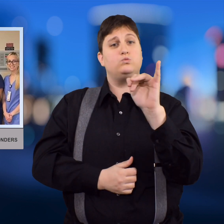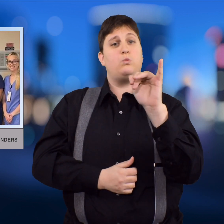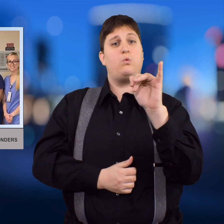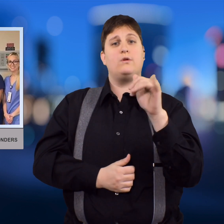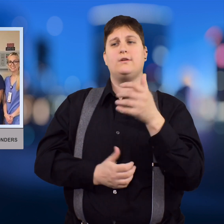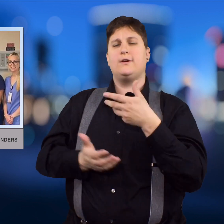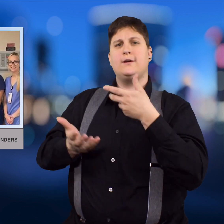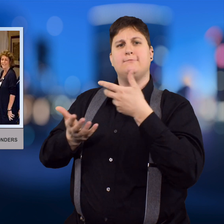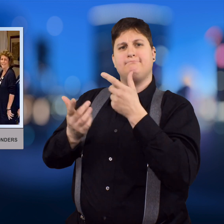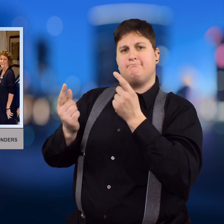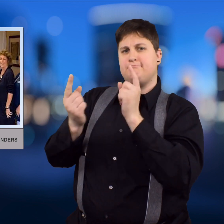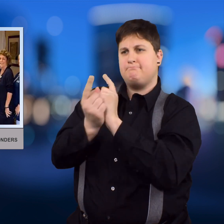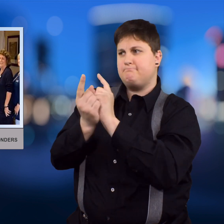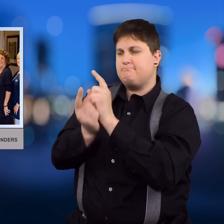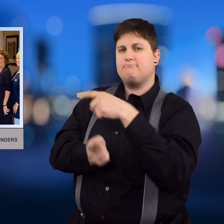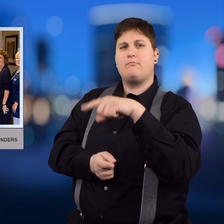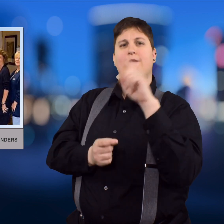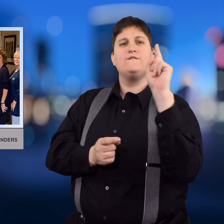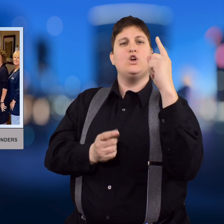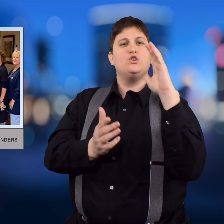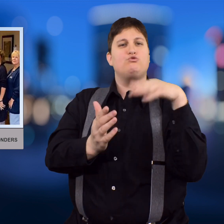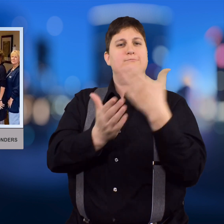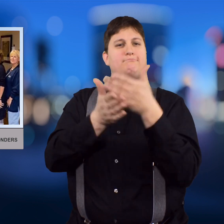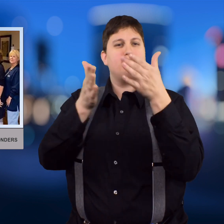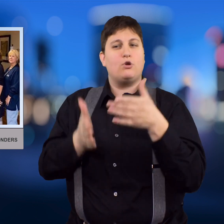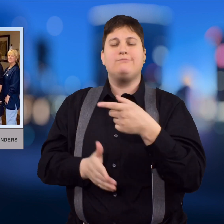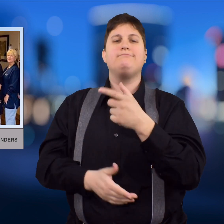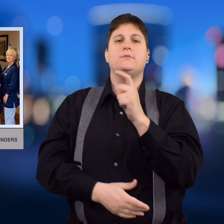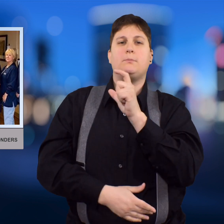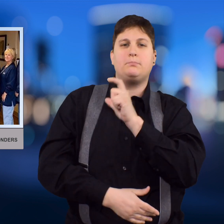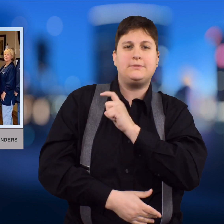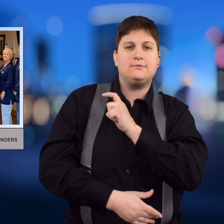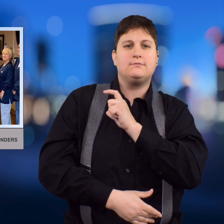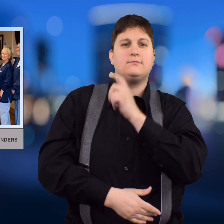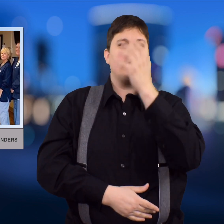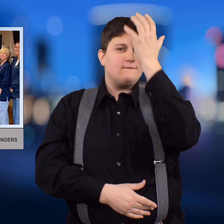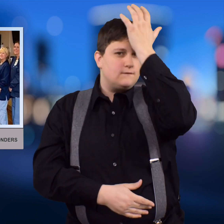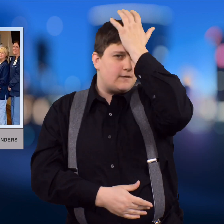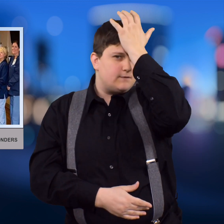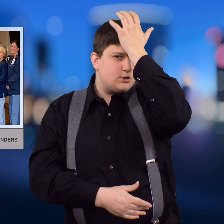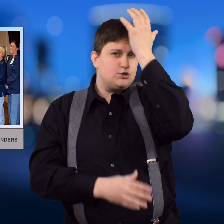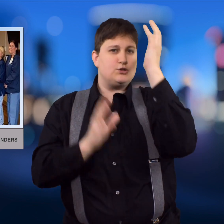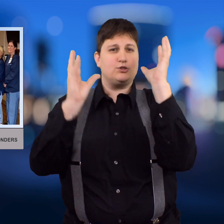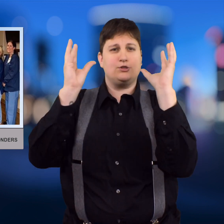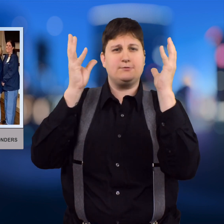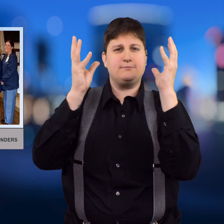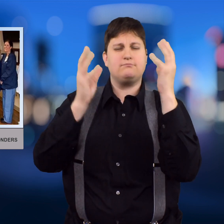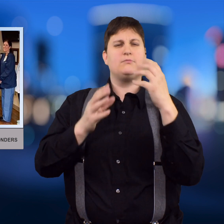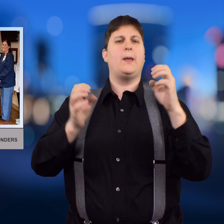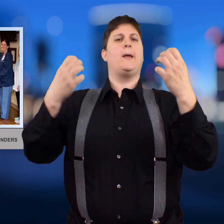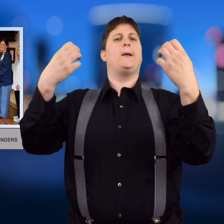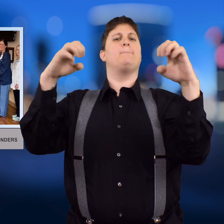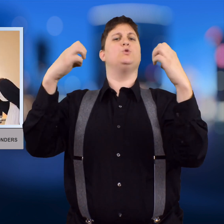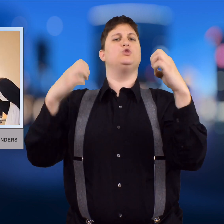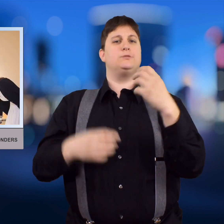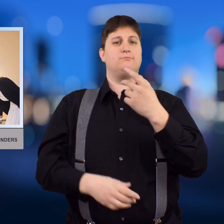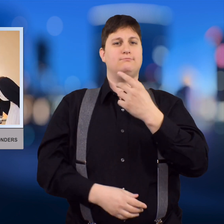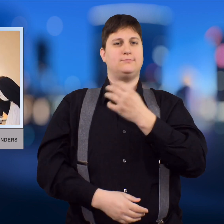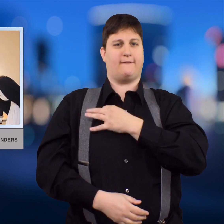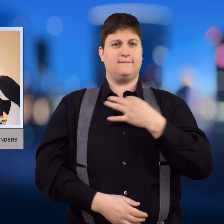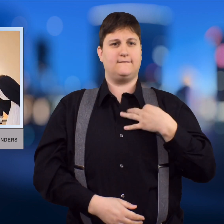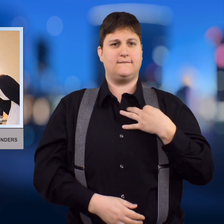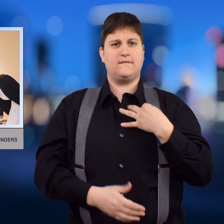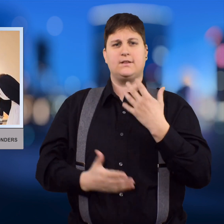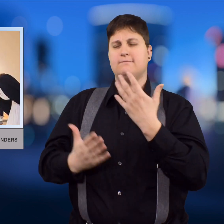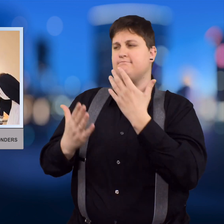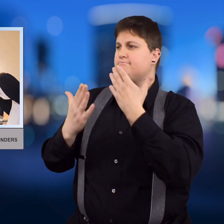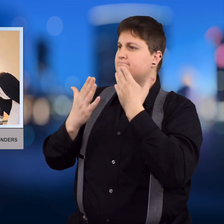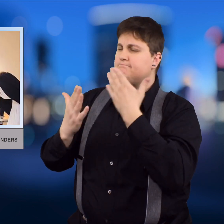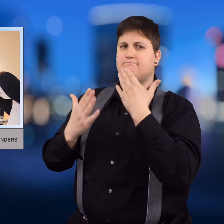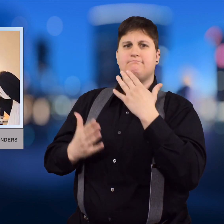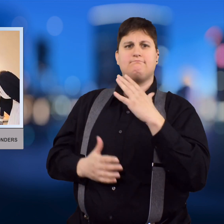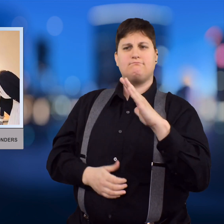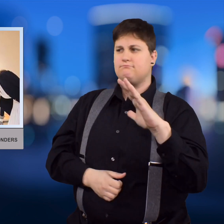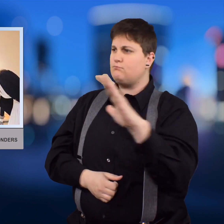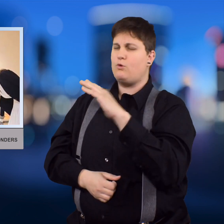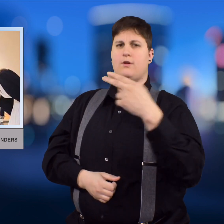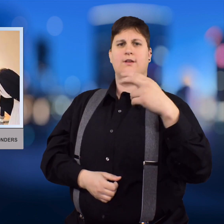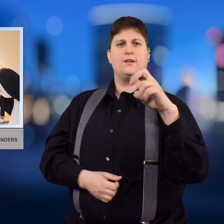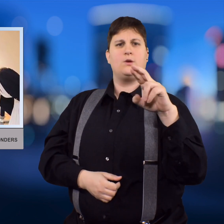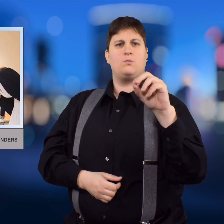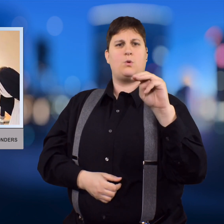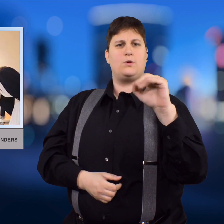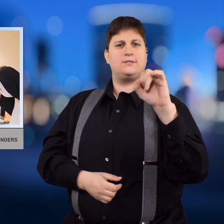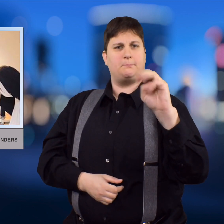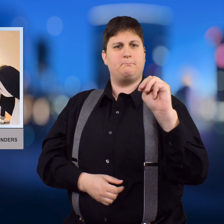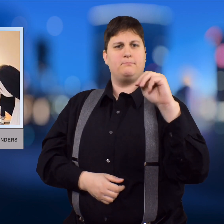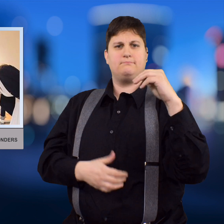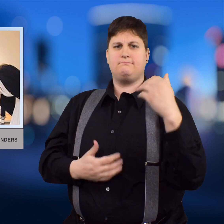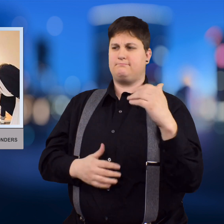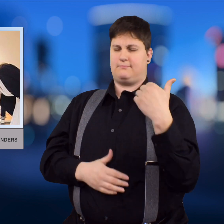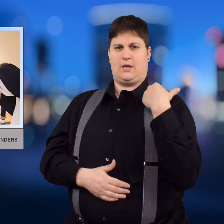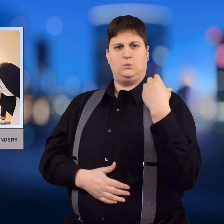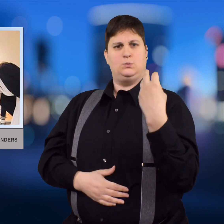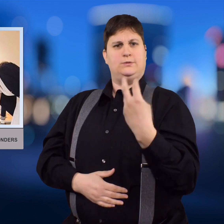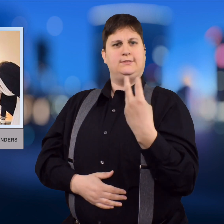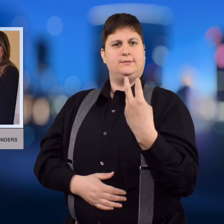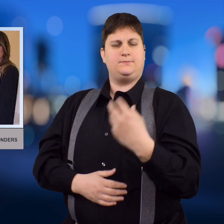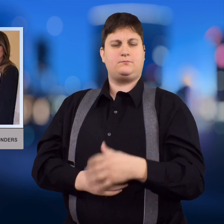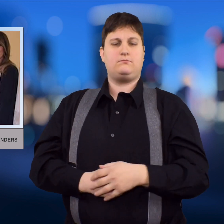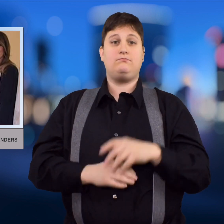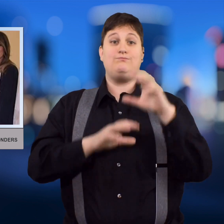They also met with first responders and emergency personnel, thanking them for their heroism Wednesday.